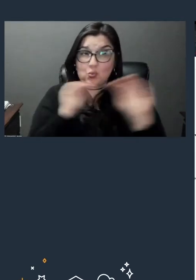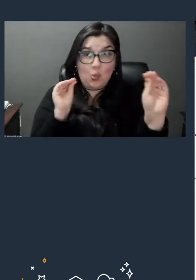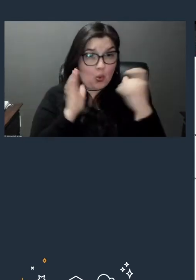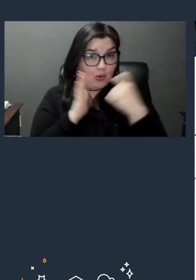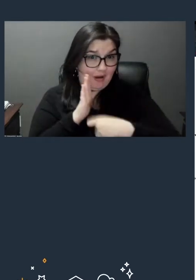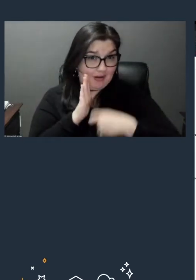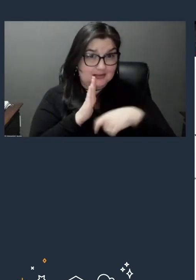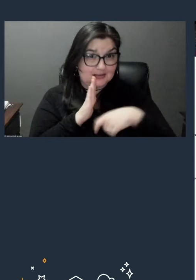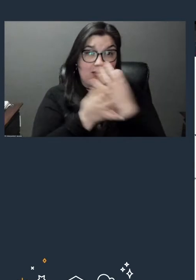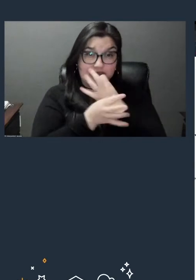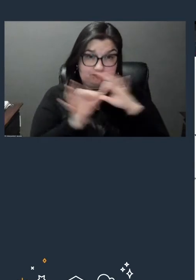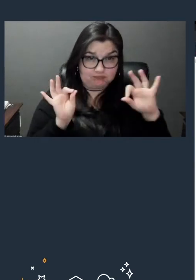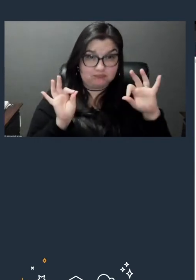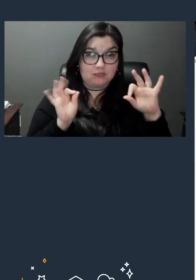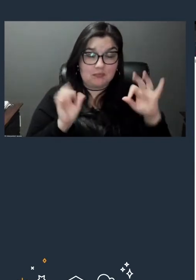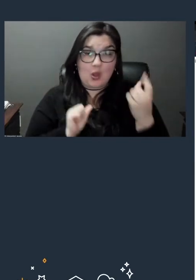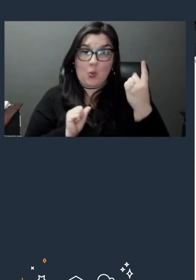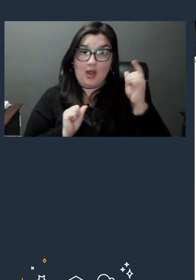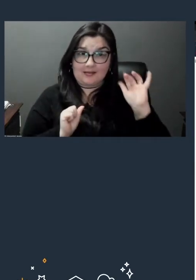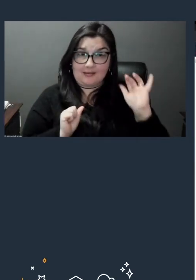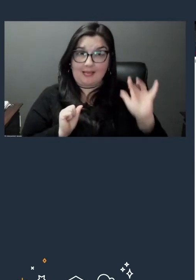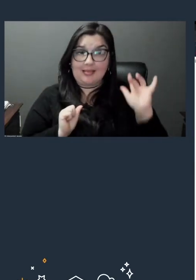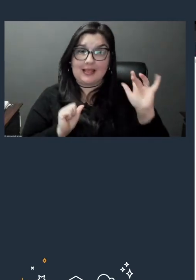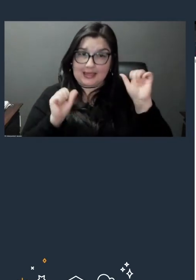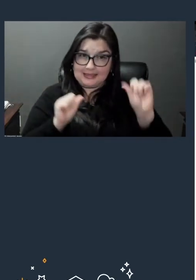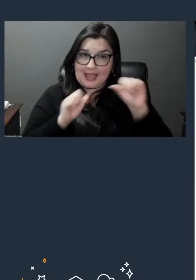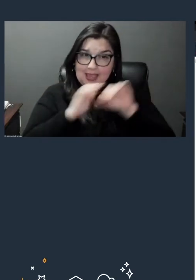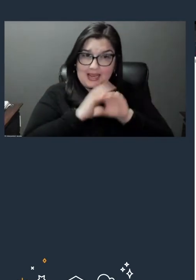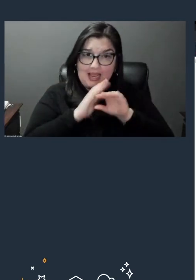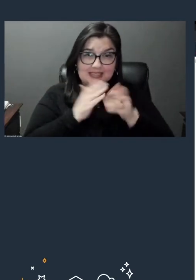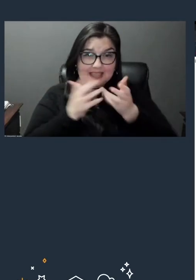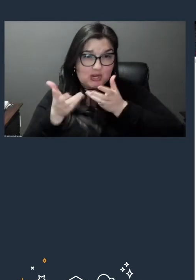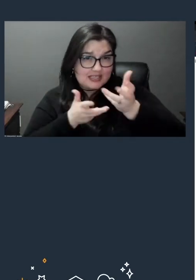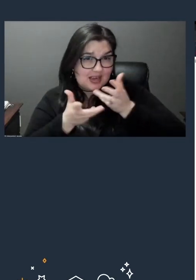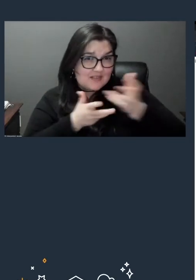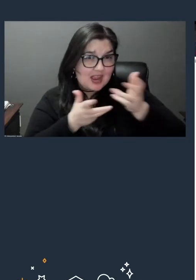So one click on it and we can access the interactive dashboard with usage data at the account level.